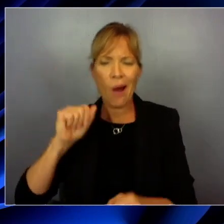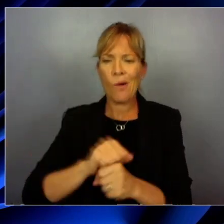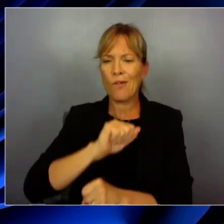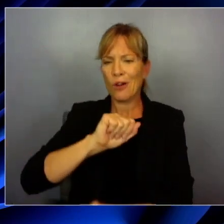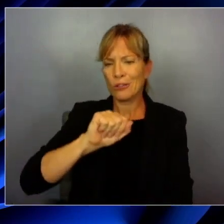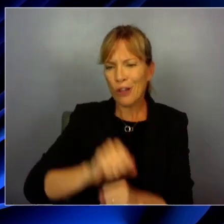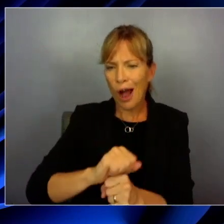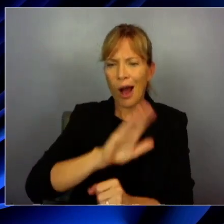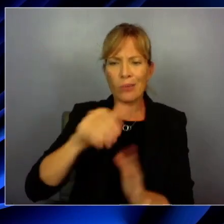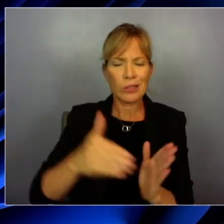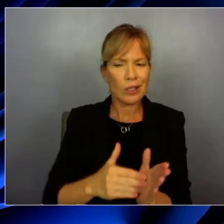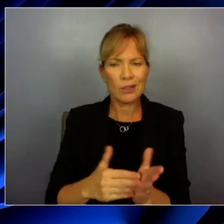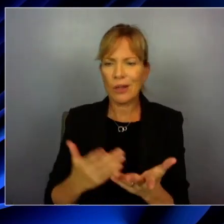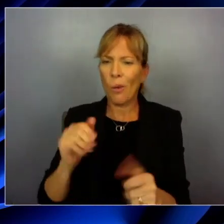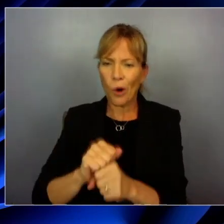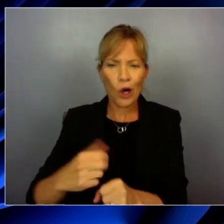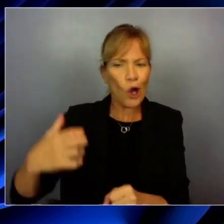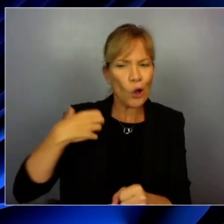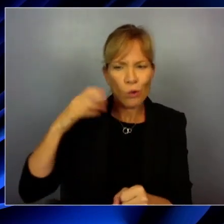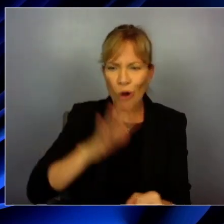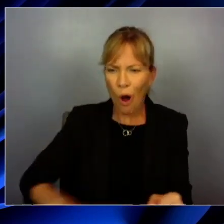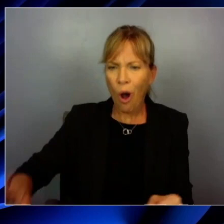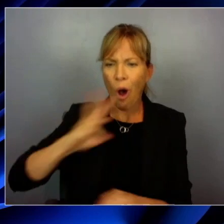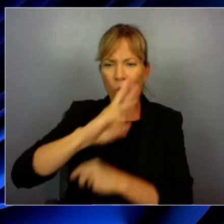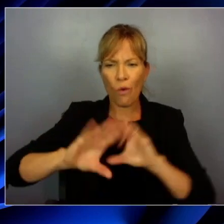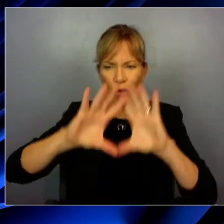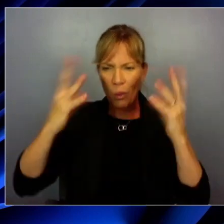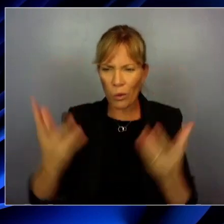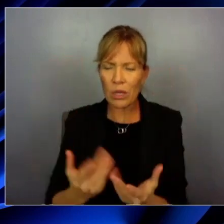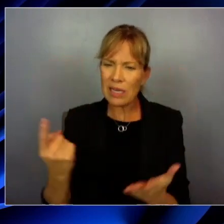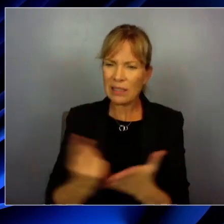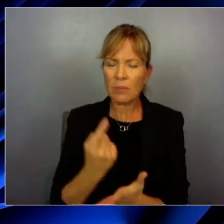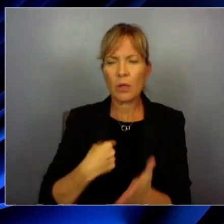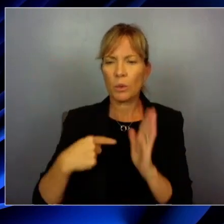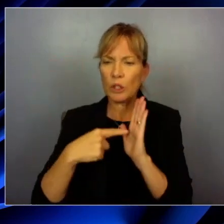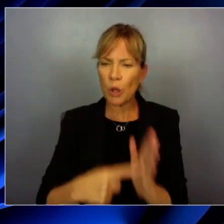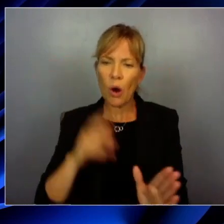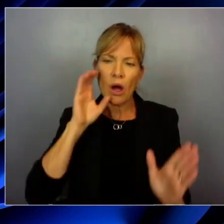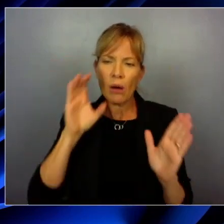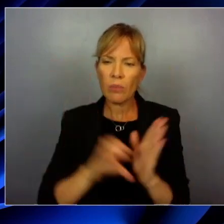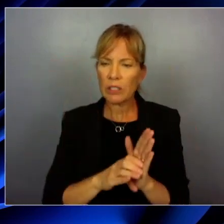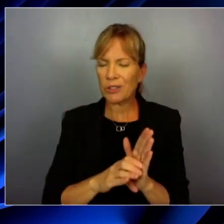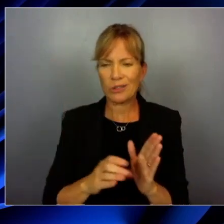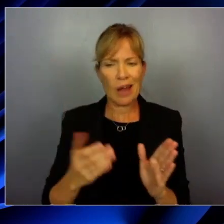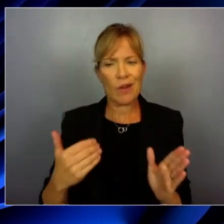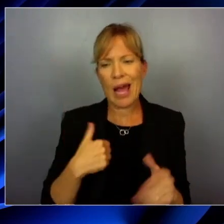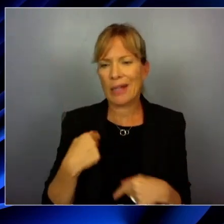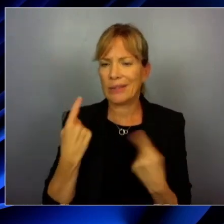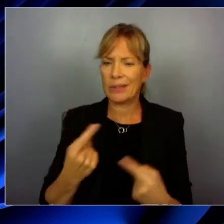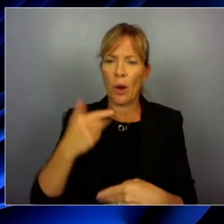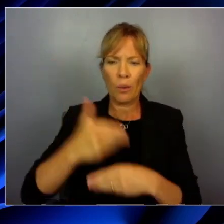the work coaches across the world. And sometimes we show features that have been around since Windows 95, right?